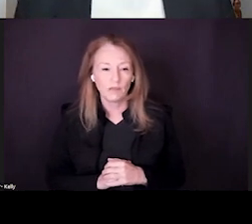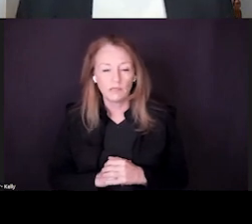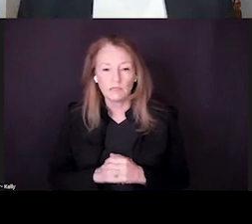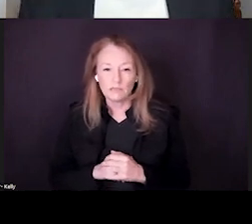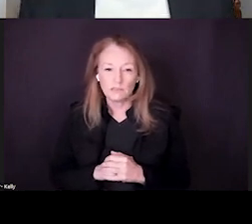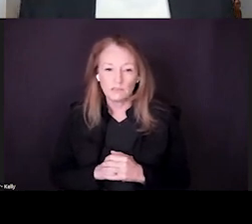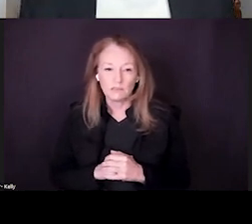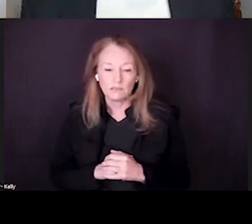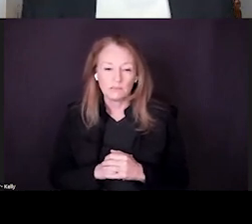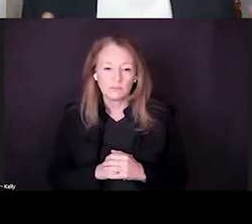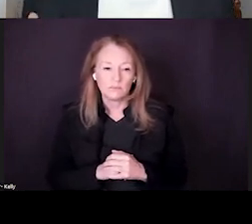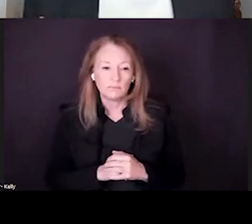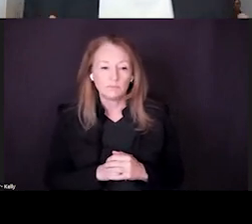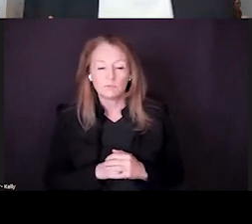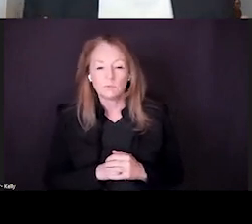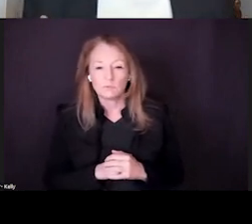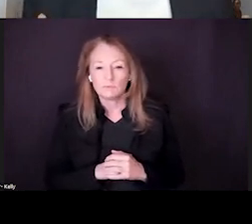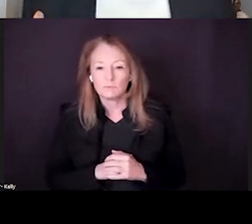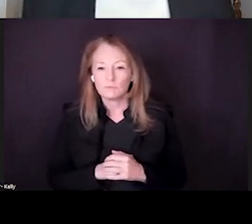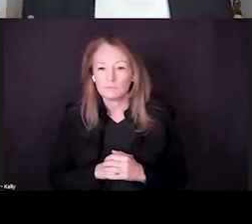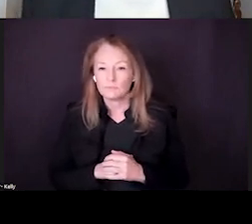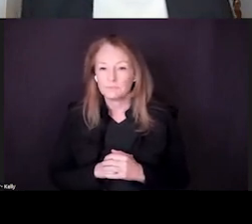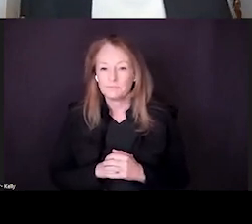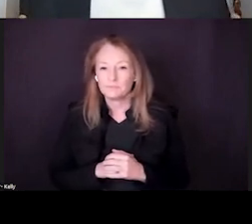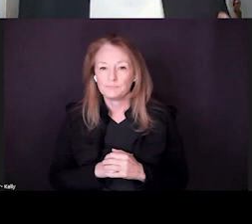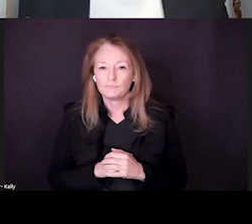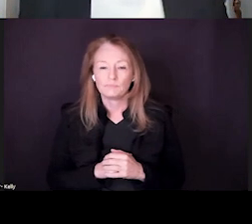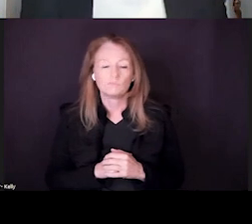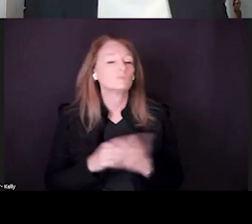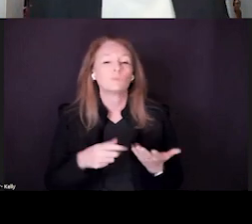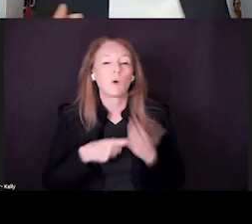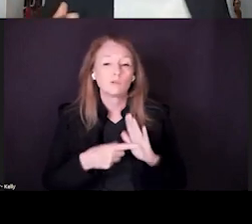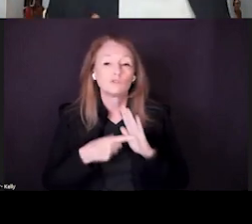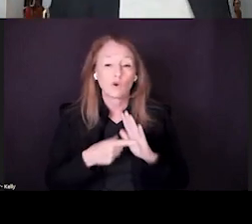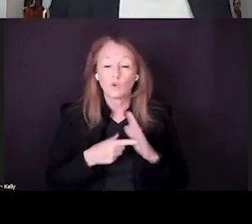FRAME. AT LEAST START WITH THE FRAME THAT ALL OF US ARE TRAINED